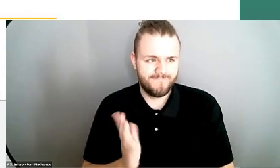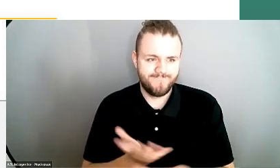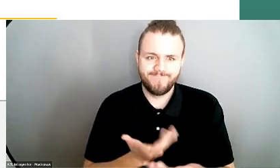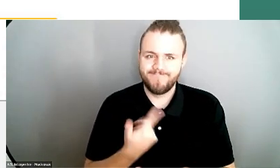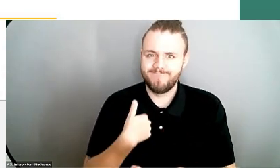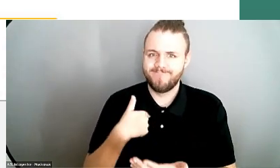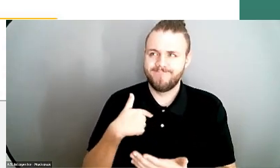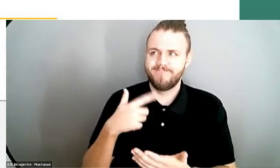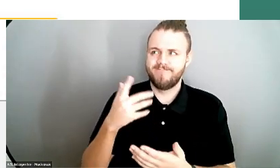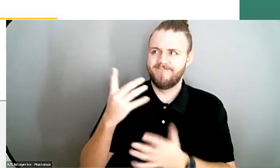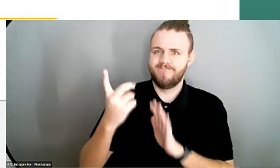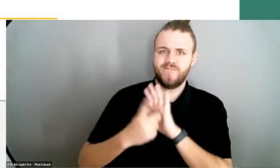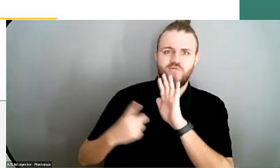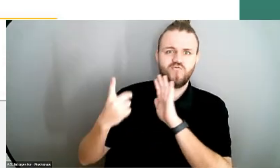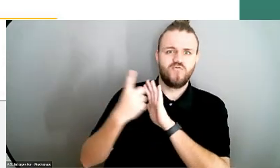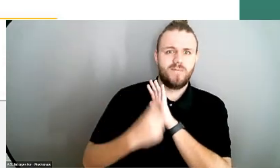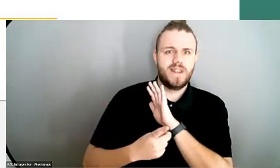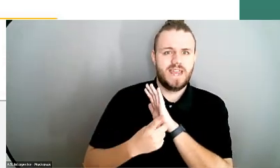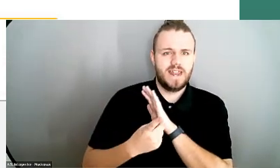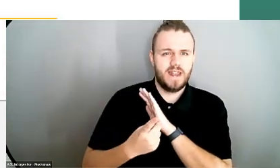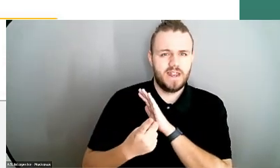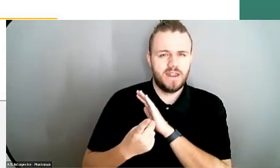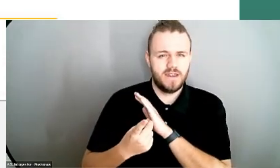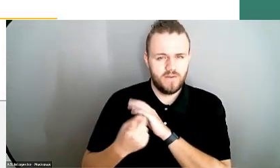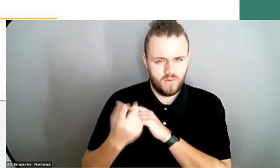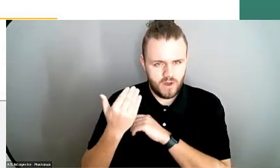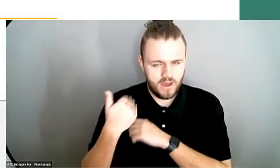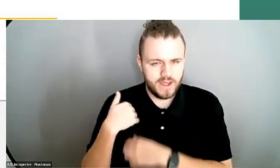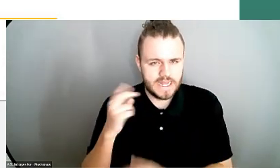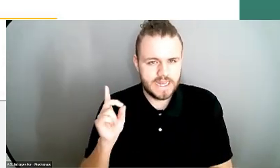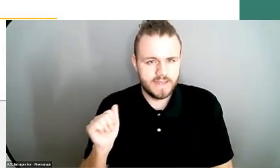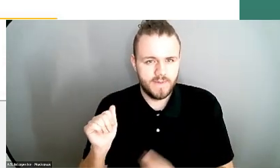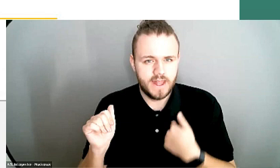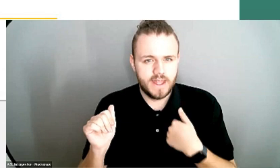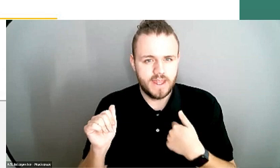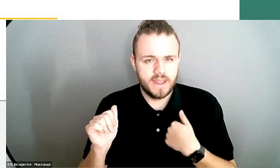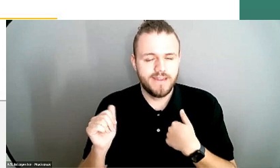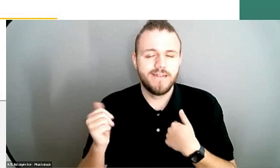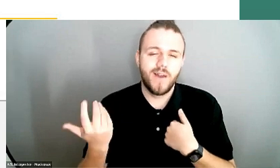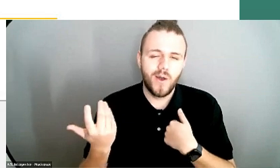discriminated against because of their disability. We also know that there's definitely